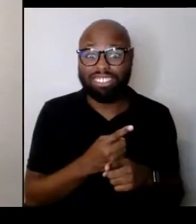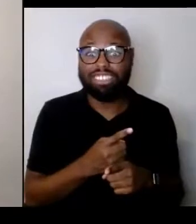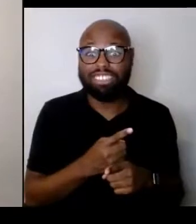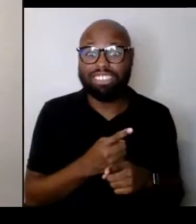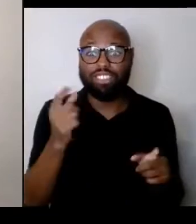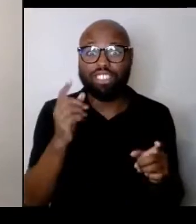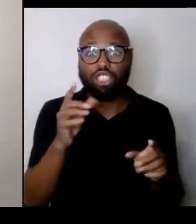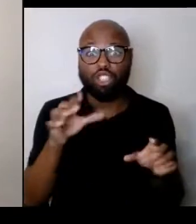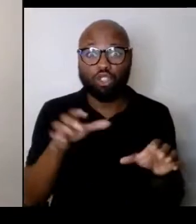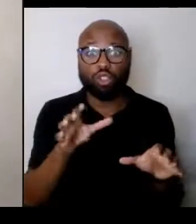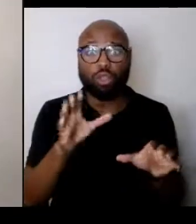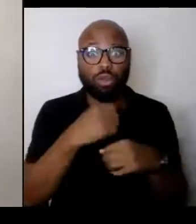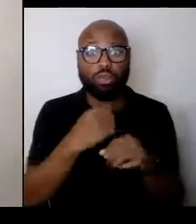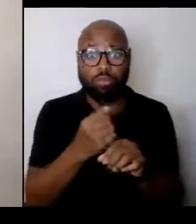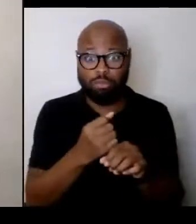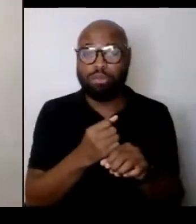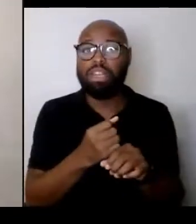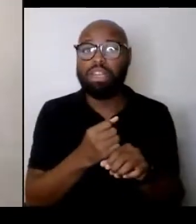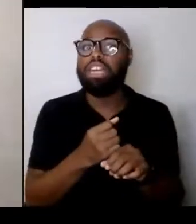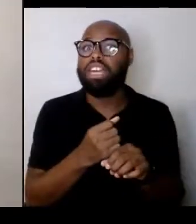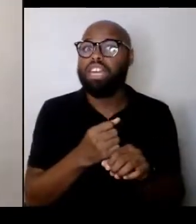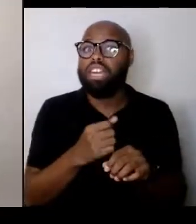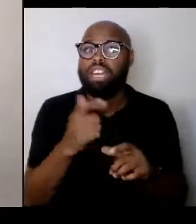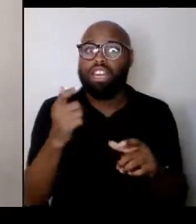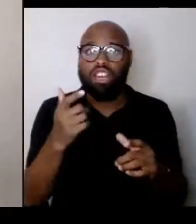between, a citizen and an immigrant.